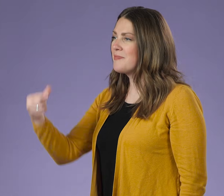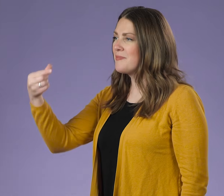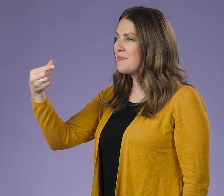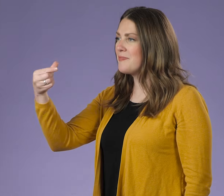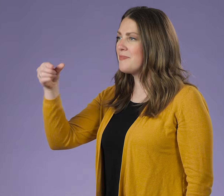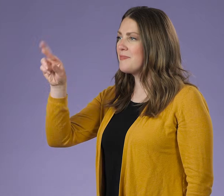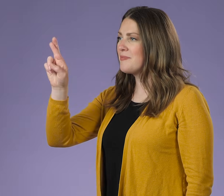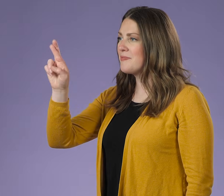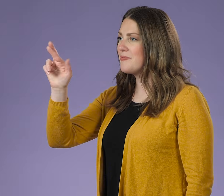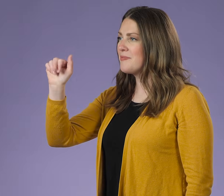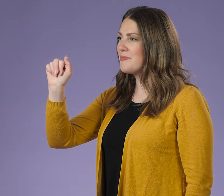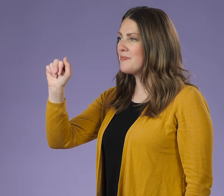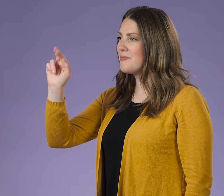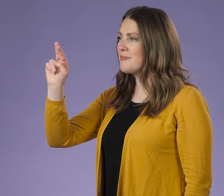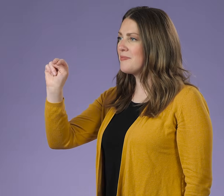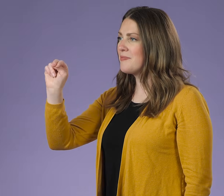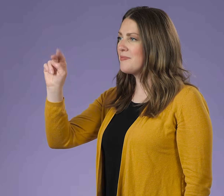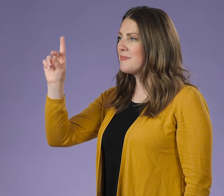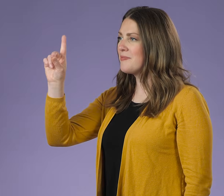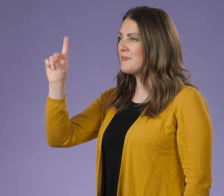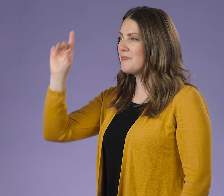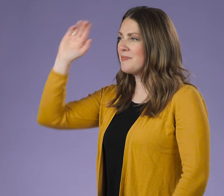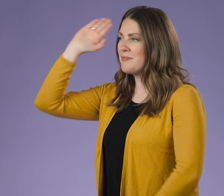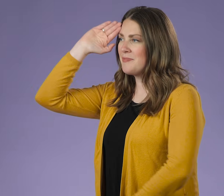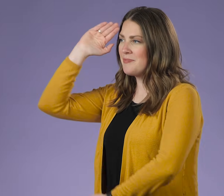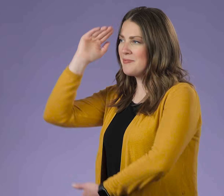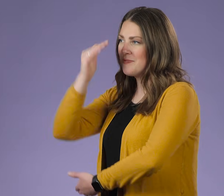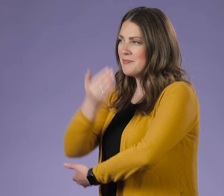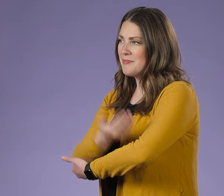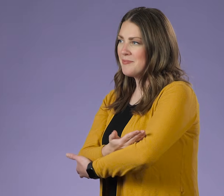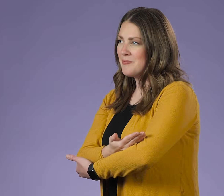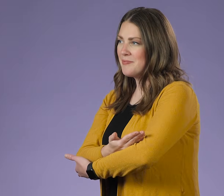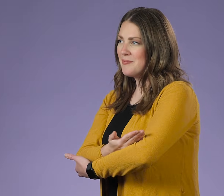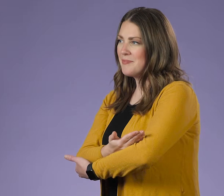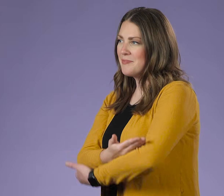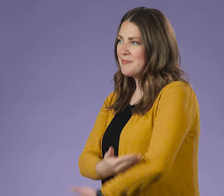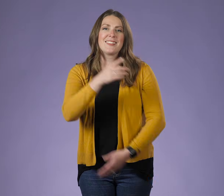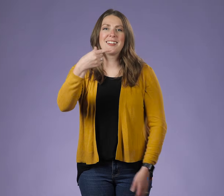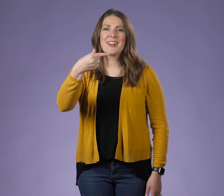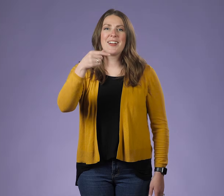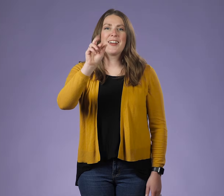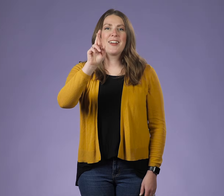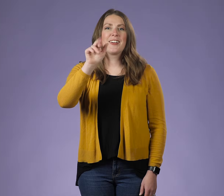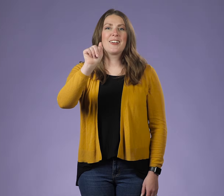You fingersspell GRAND and then son together.